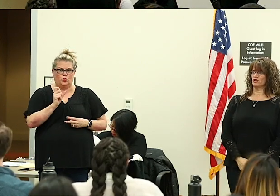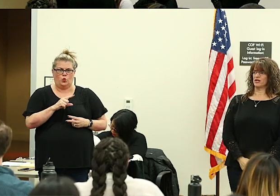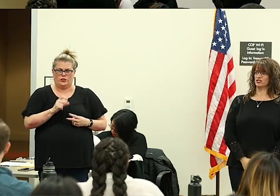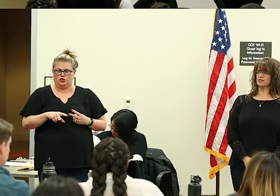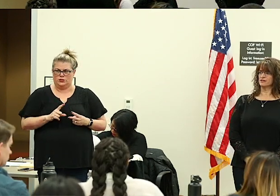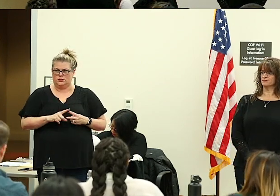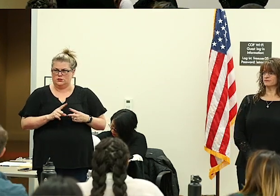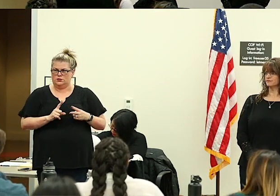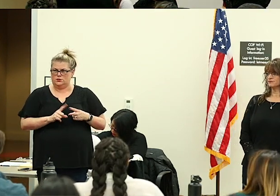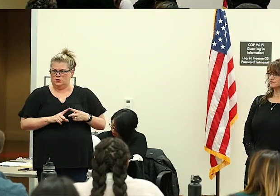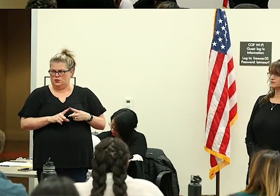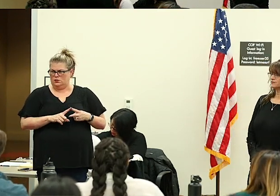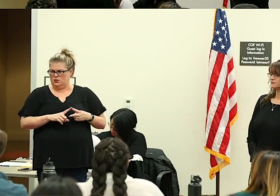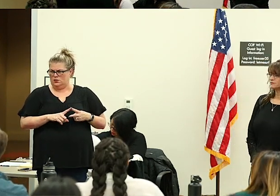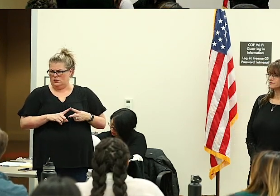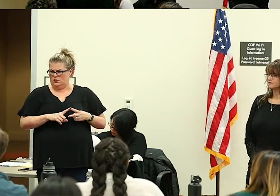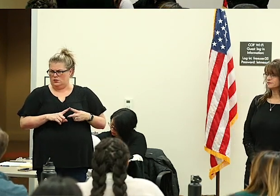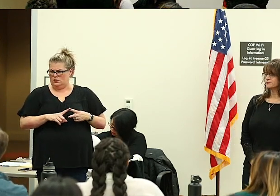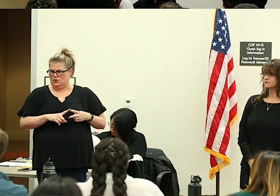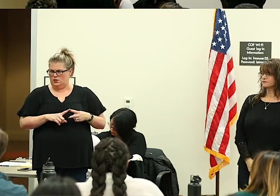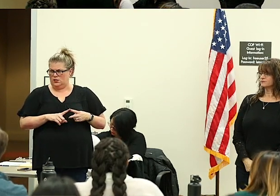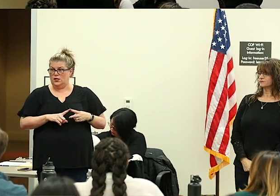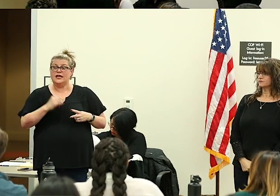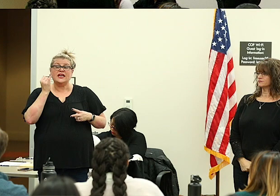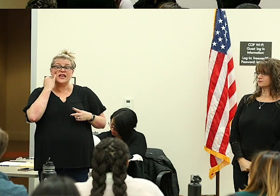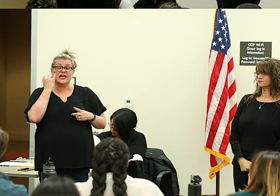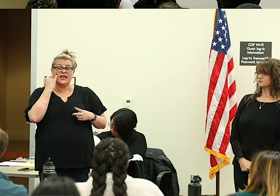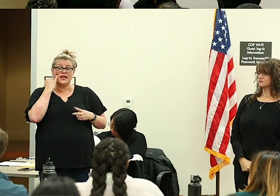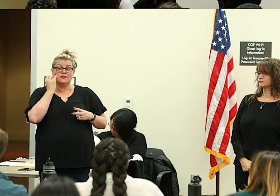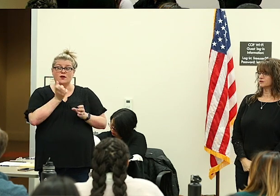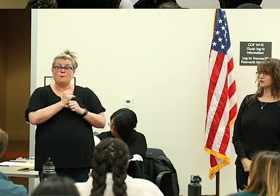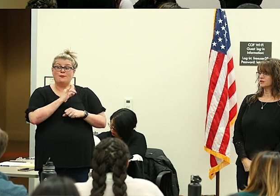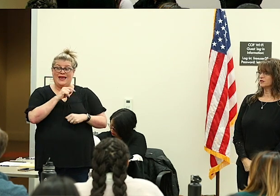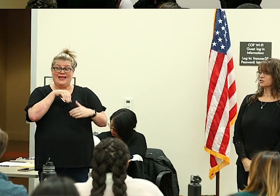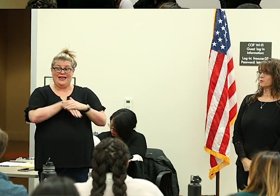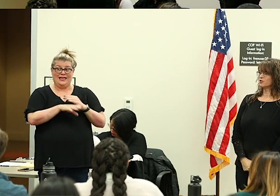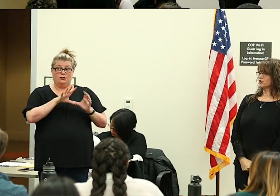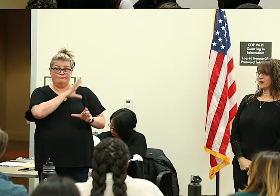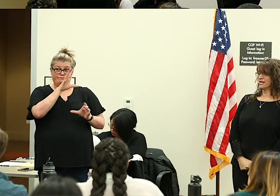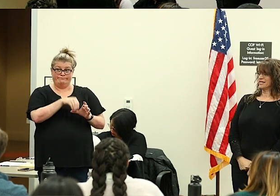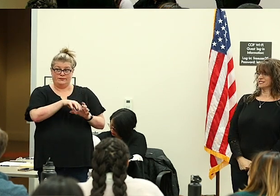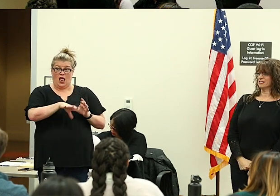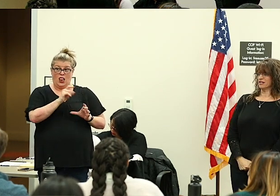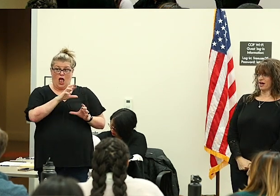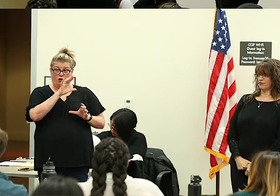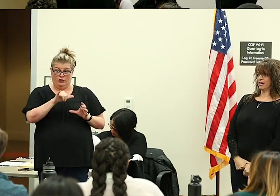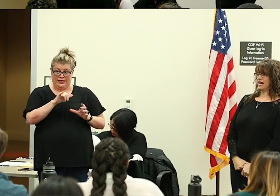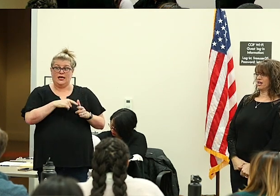[Attendee Through Translator] I have two questions. Suppose you can get into the lottery